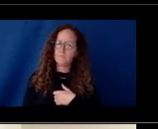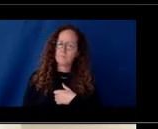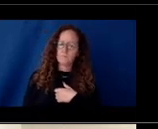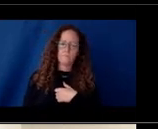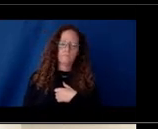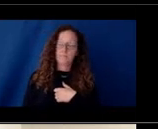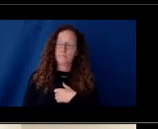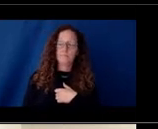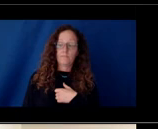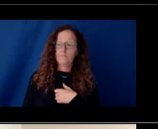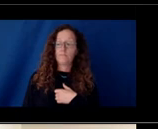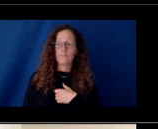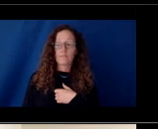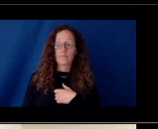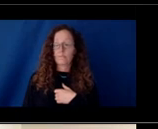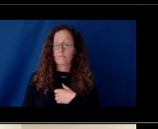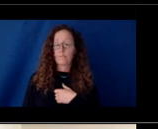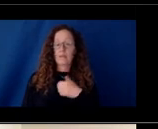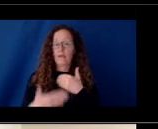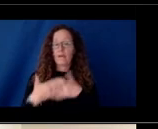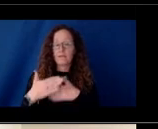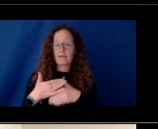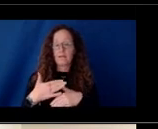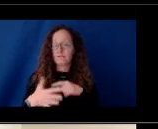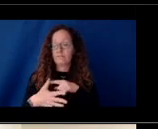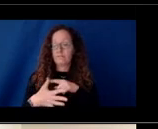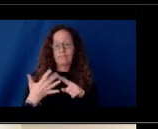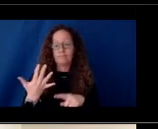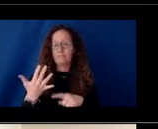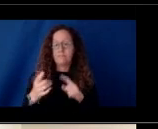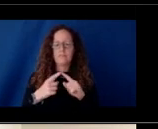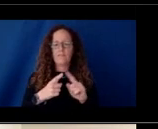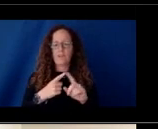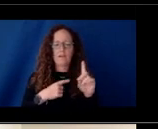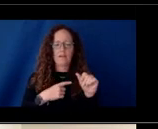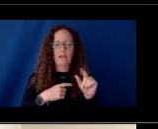Just getting access to some of the access to some of the threshold numbers,